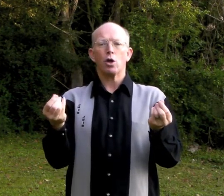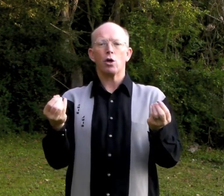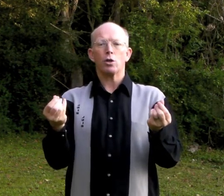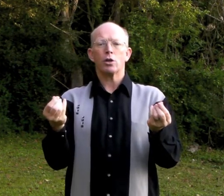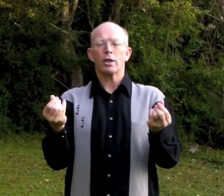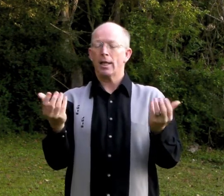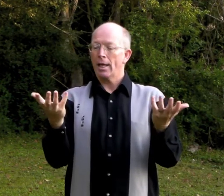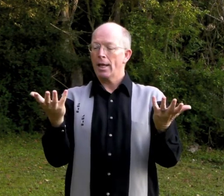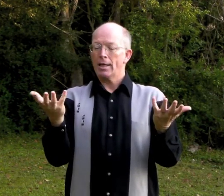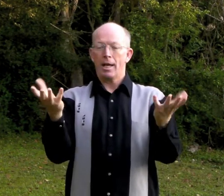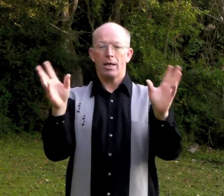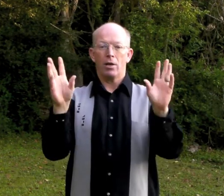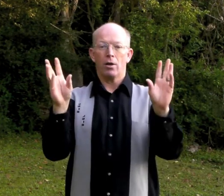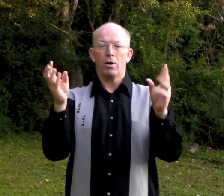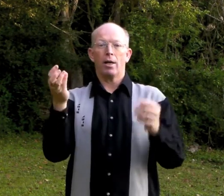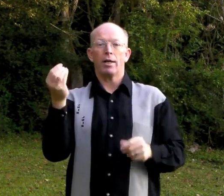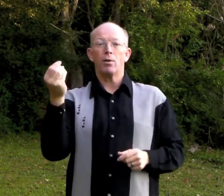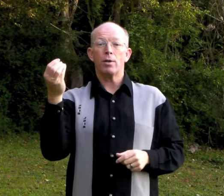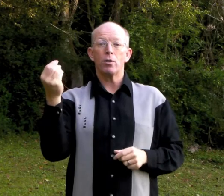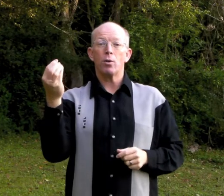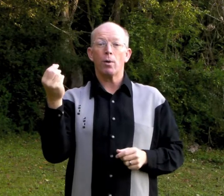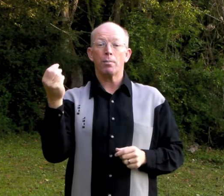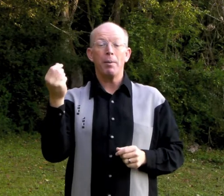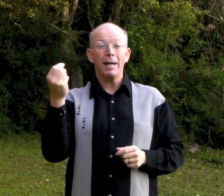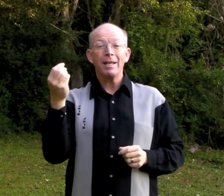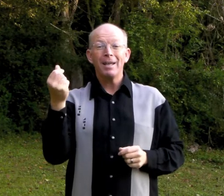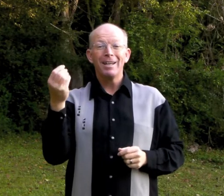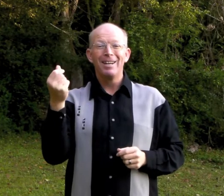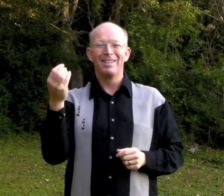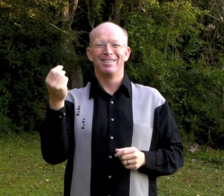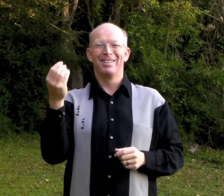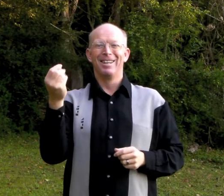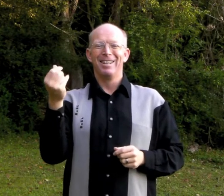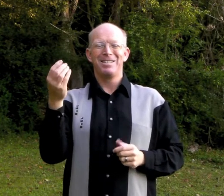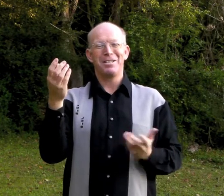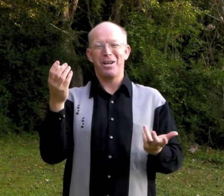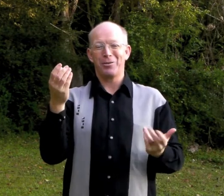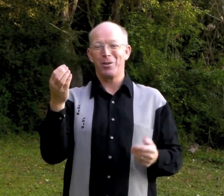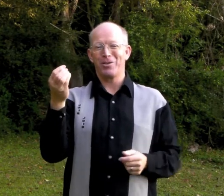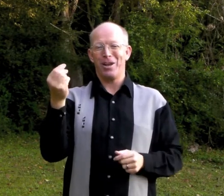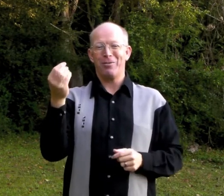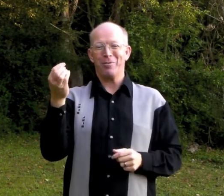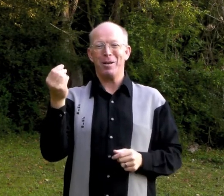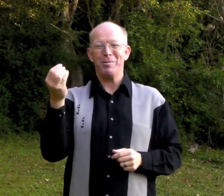DIRT – Take your, like you would do the word money. This is not the real sign for money.